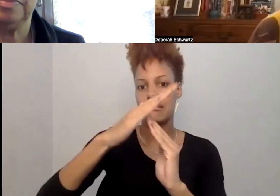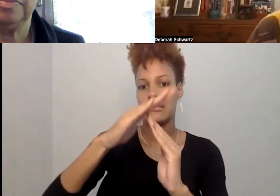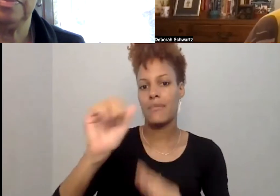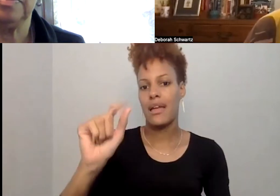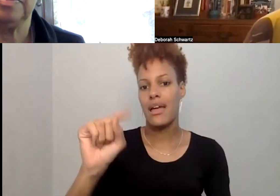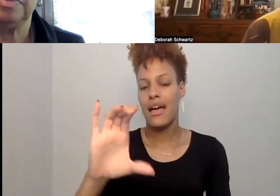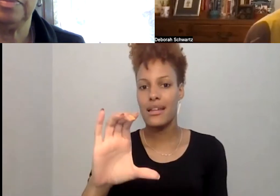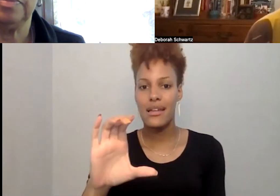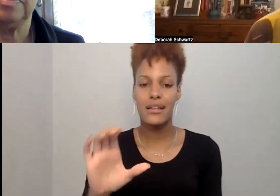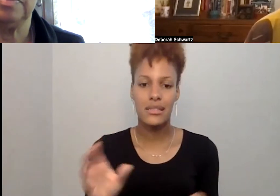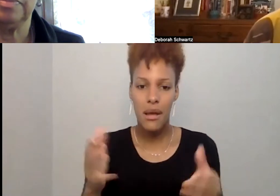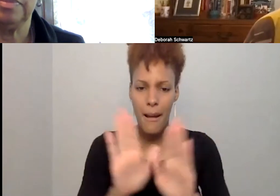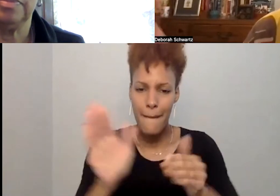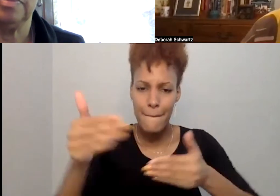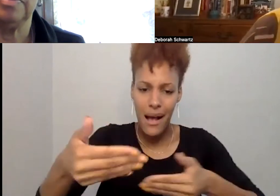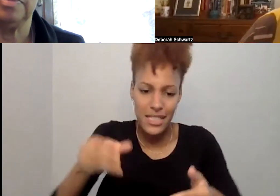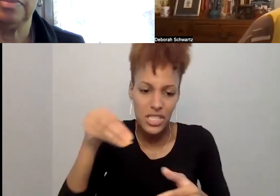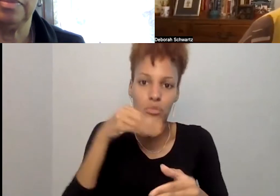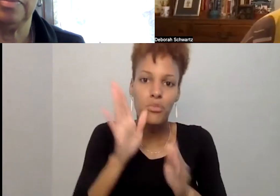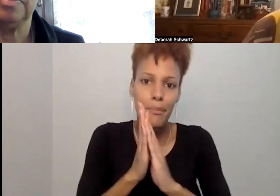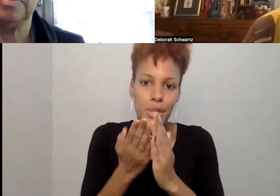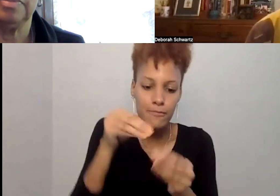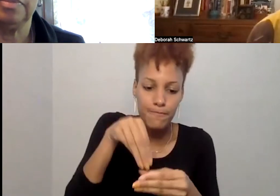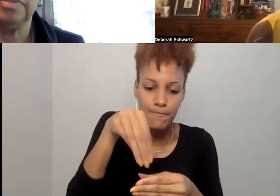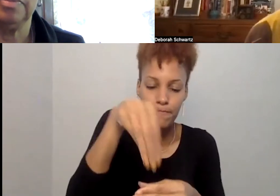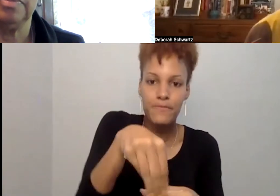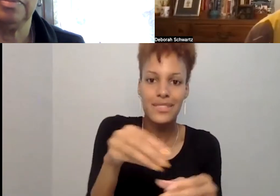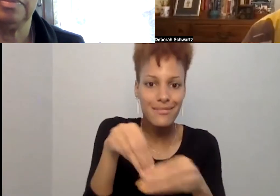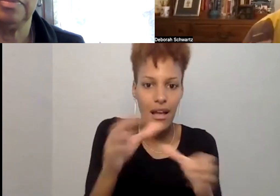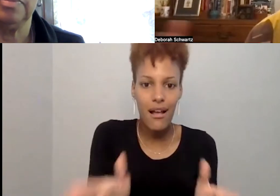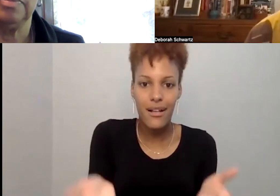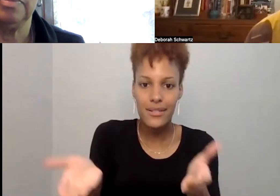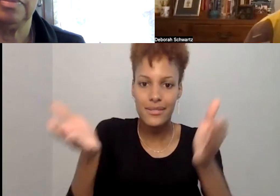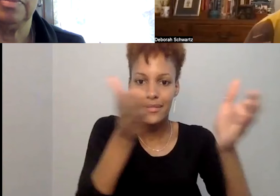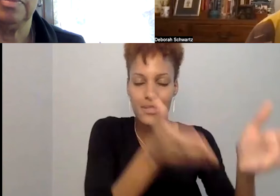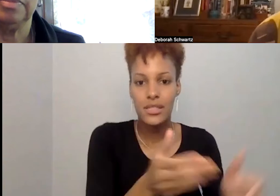know, the few books that were squirreled away by somebody who made it out of Germany or Poland,